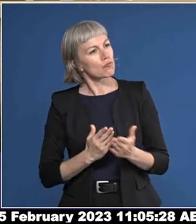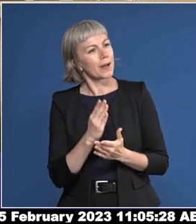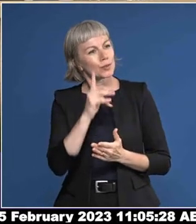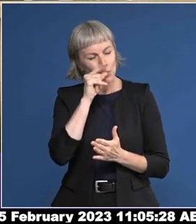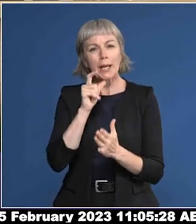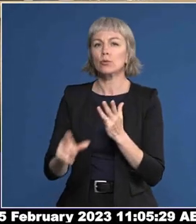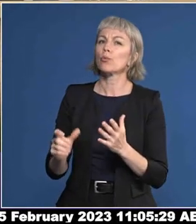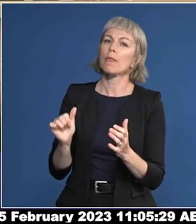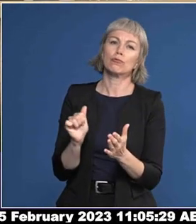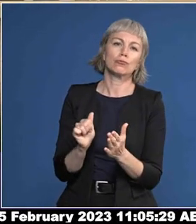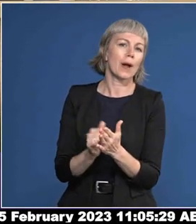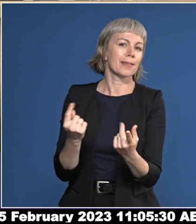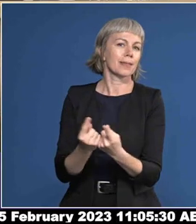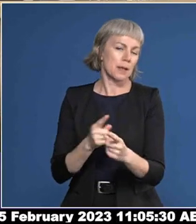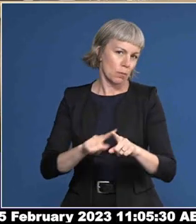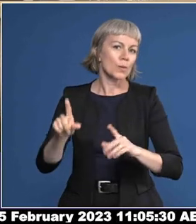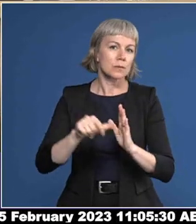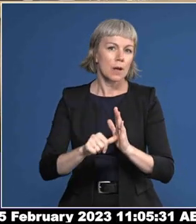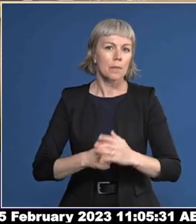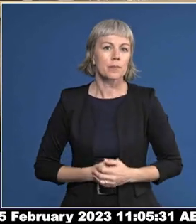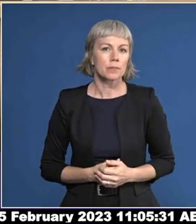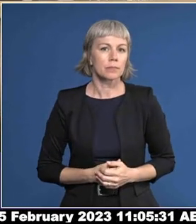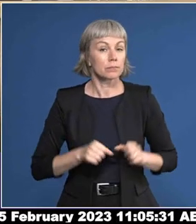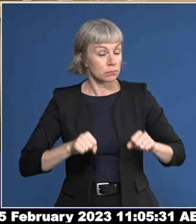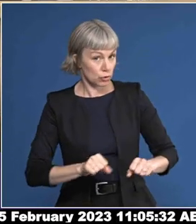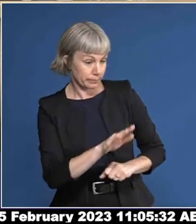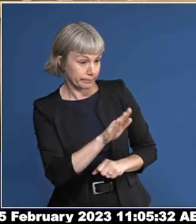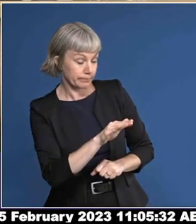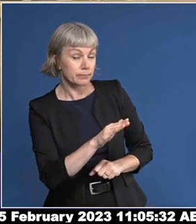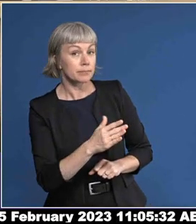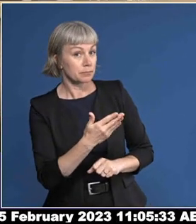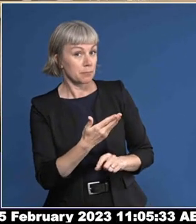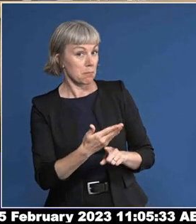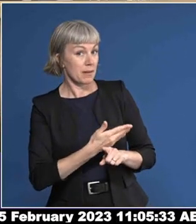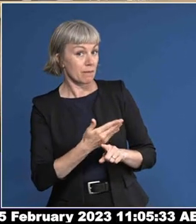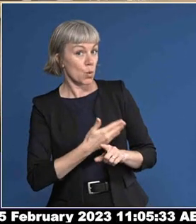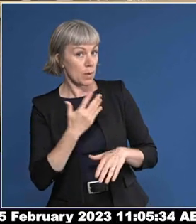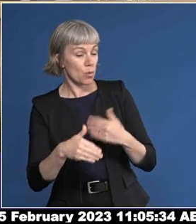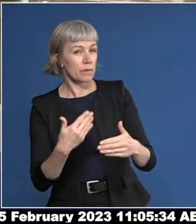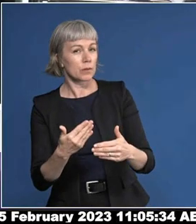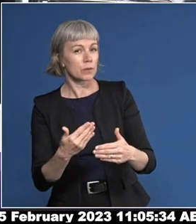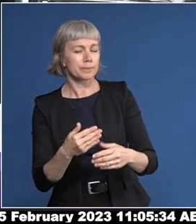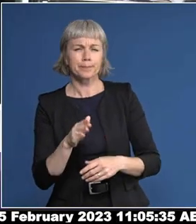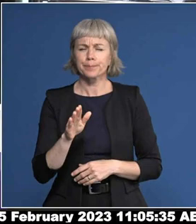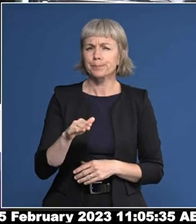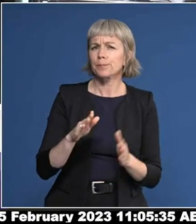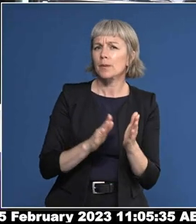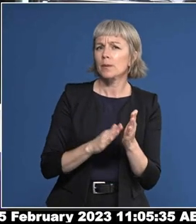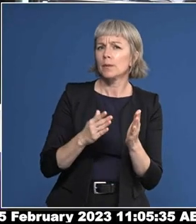of the time. MS EASTMAN: All right. Ms Eastman, just before you move on to another topic, Ms Toohey, Ms Eastman has